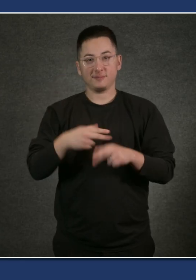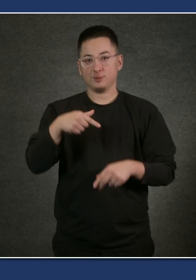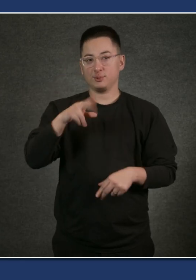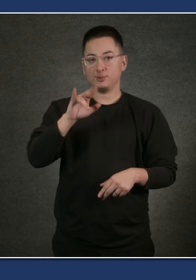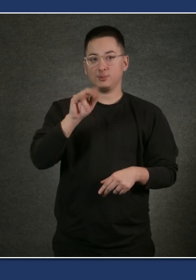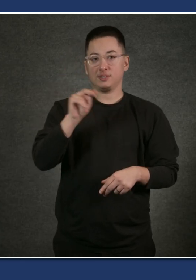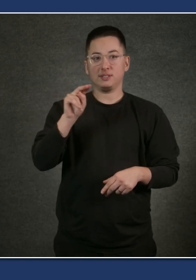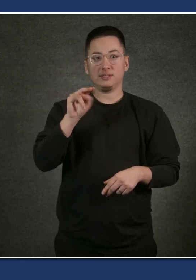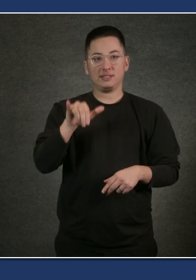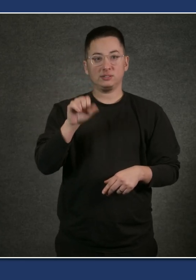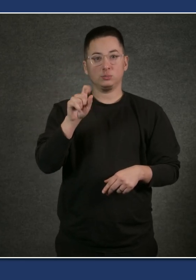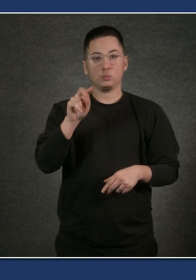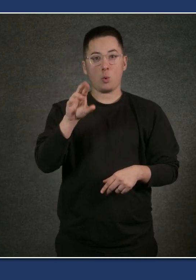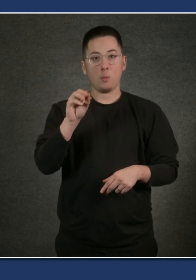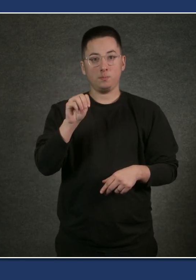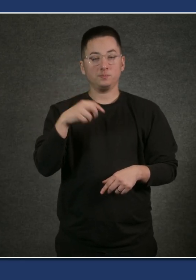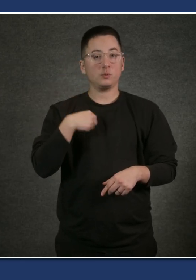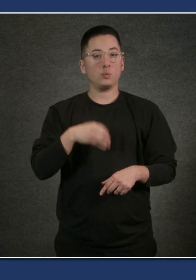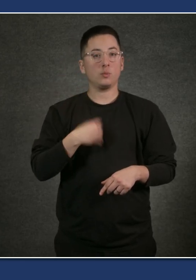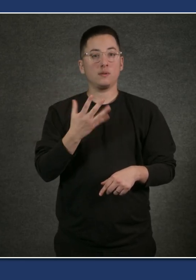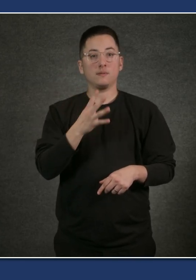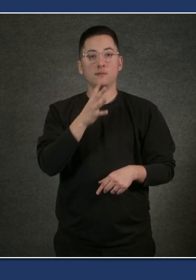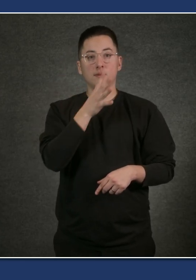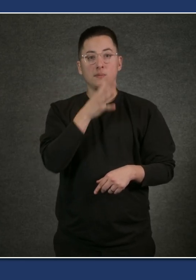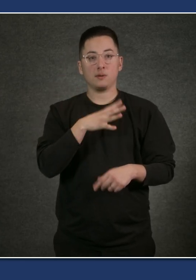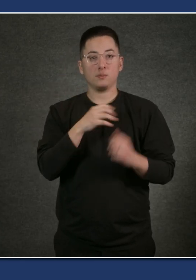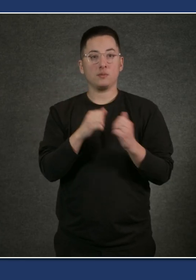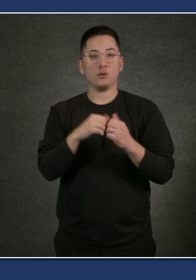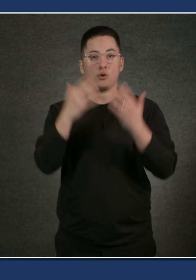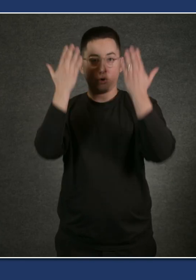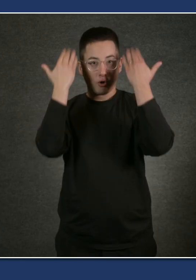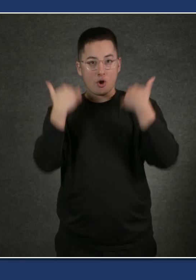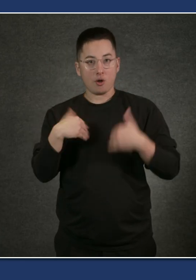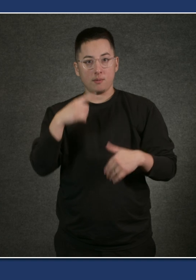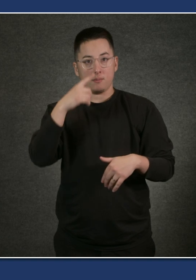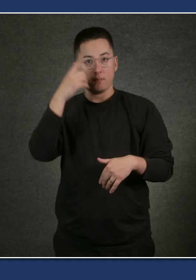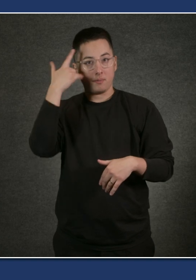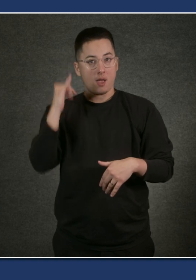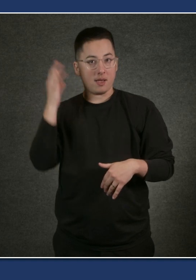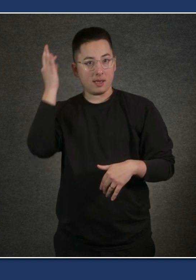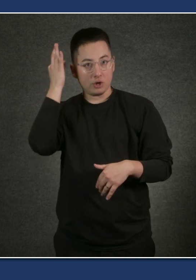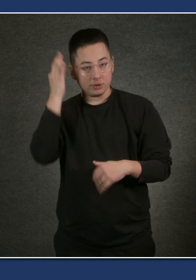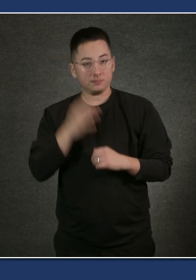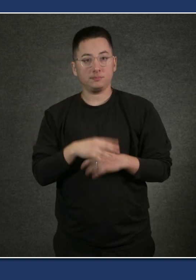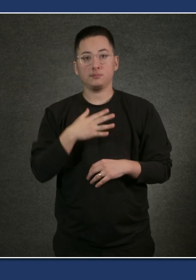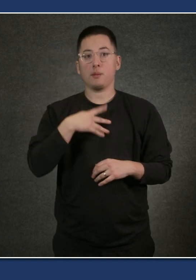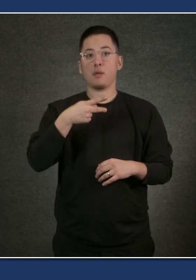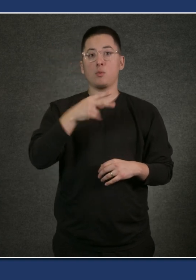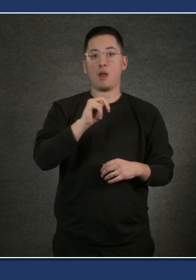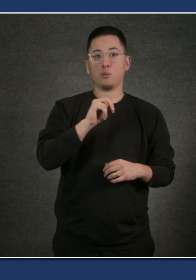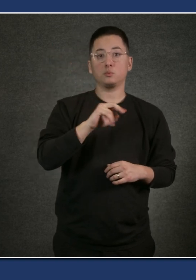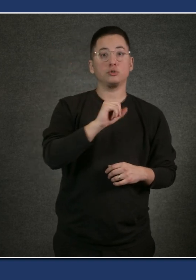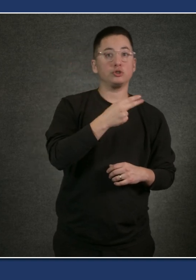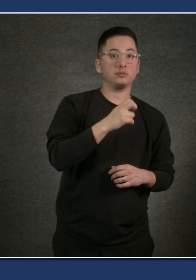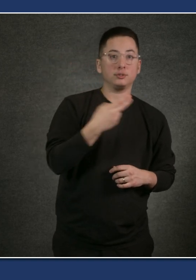My name is Quinn Nystrom. I'm a white female with long blonde hair. And my pronouns are she/her.